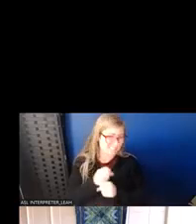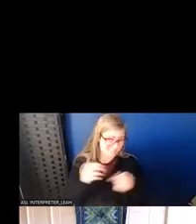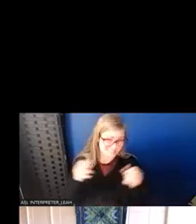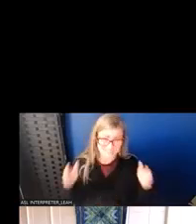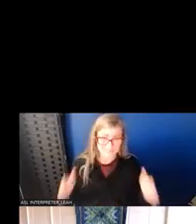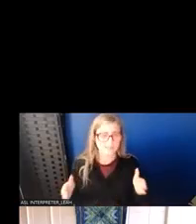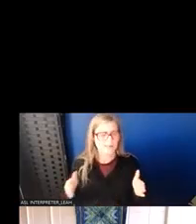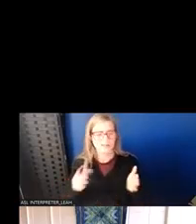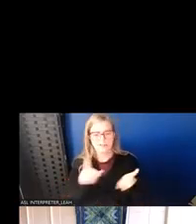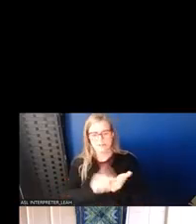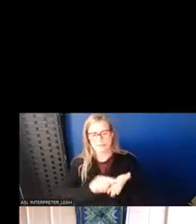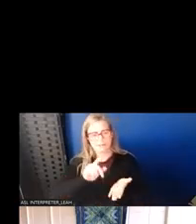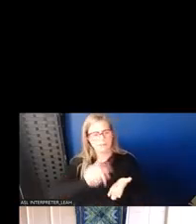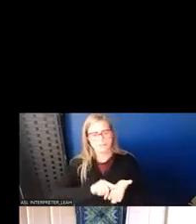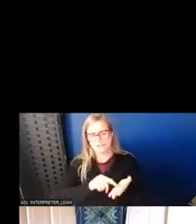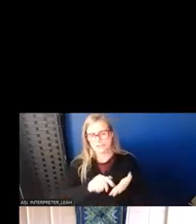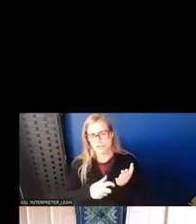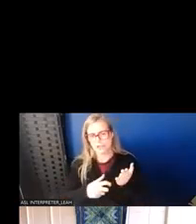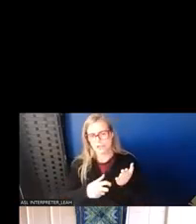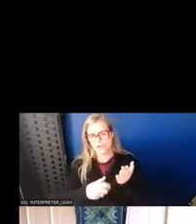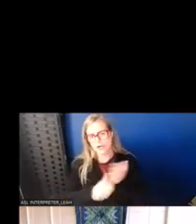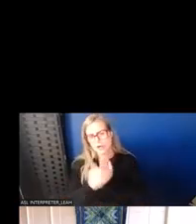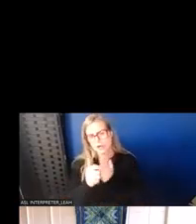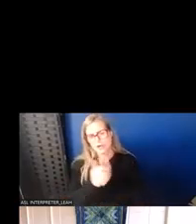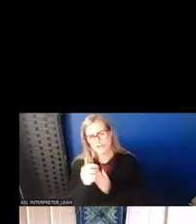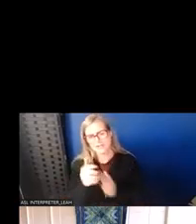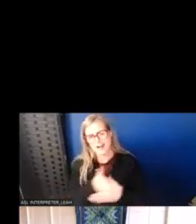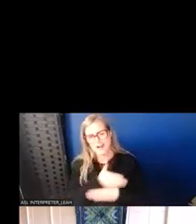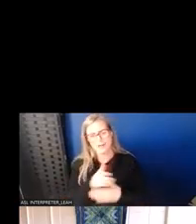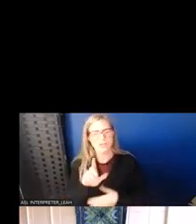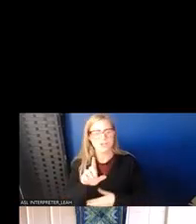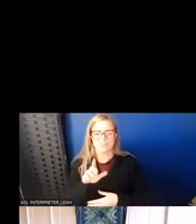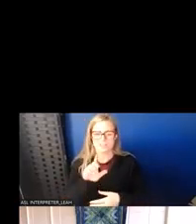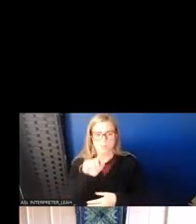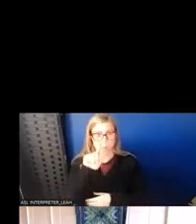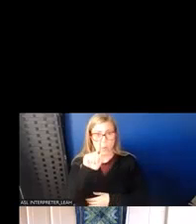articles was a little over one, and the social sciences took a